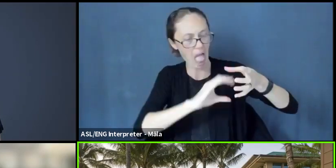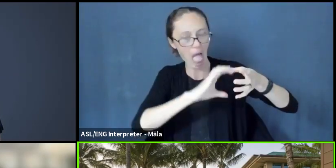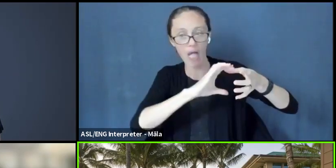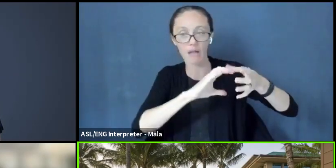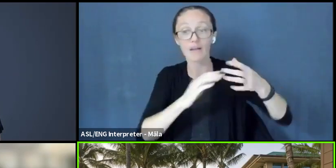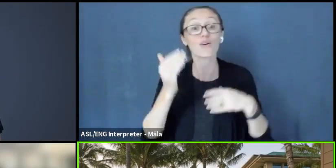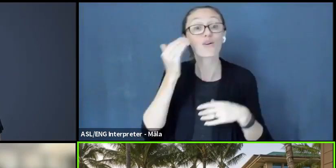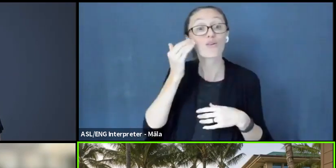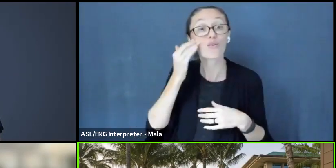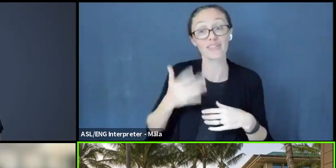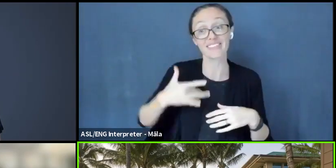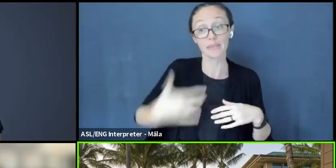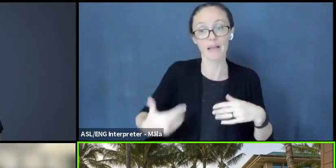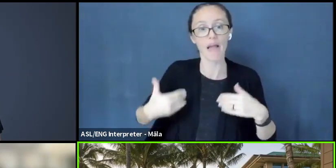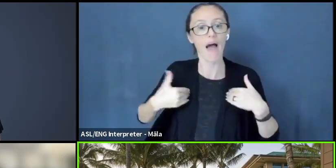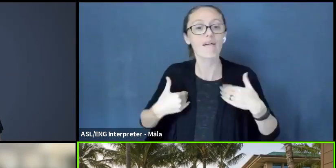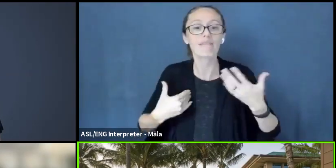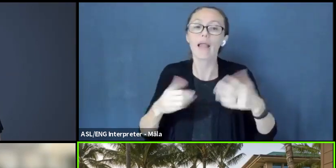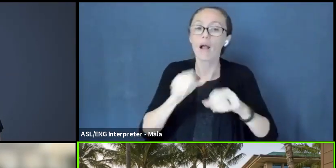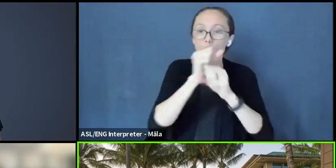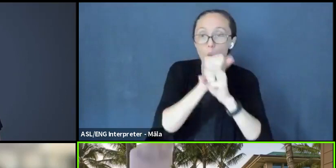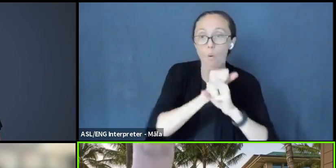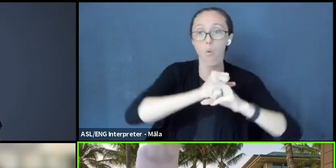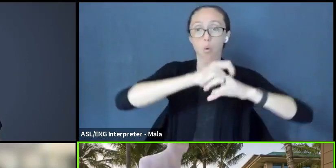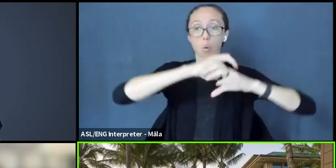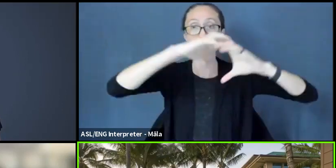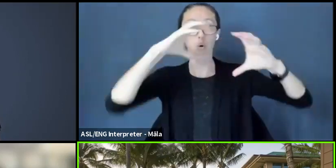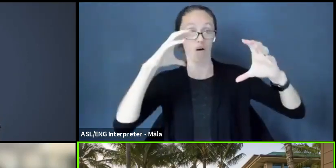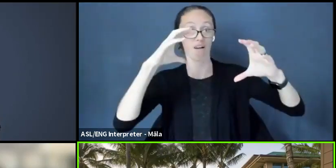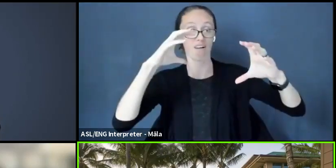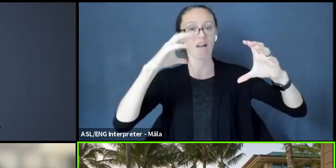thin, you can kind of see the air through this, you shine it out to the light and you